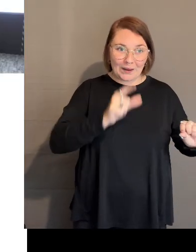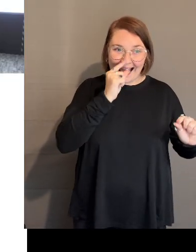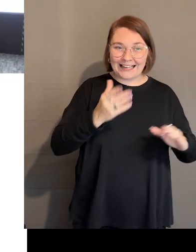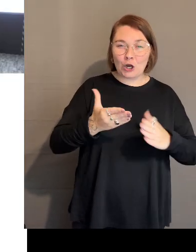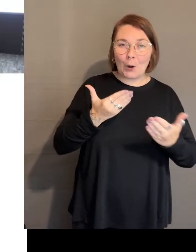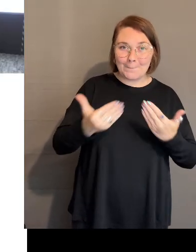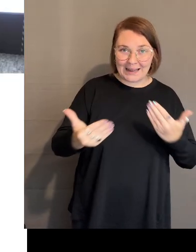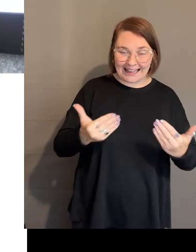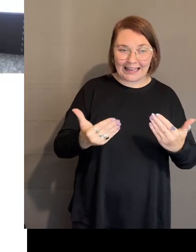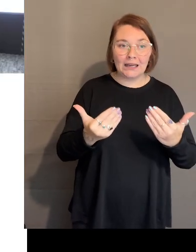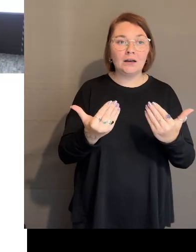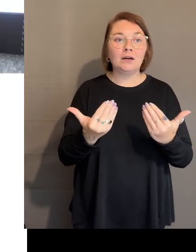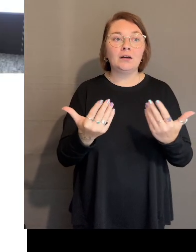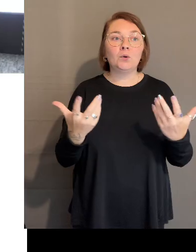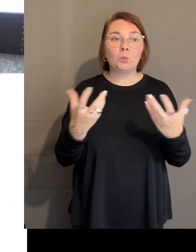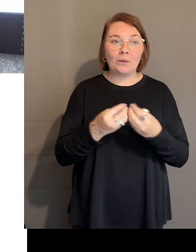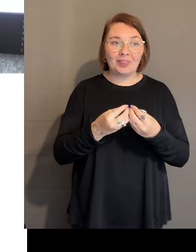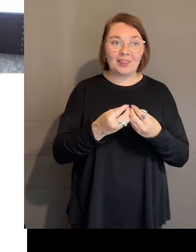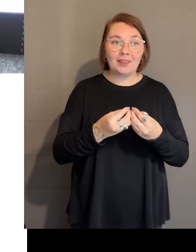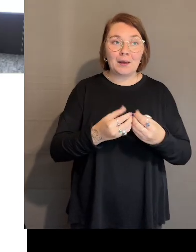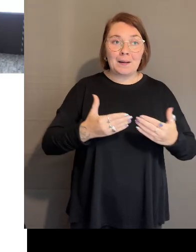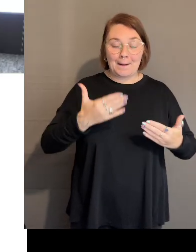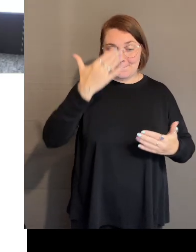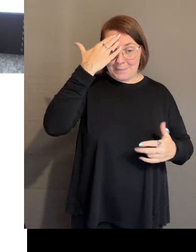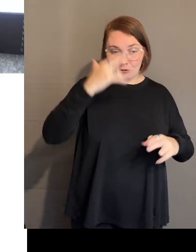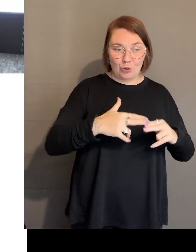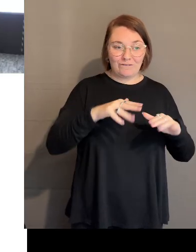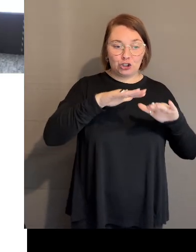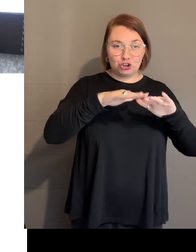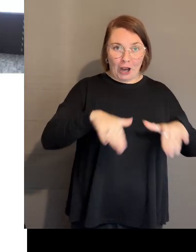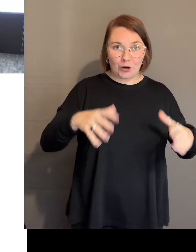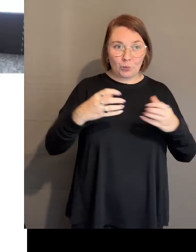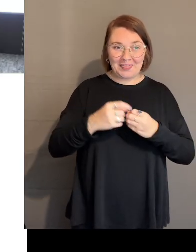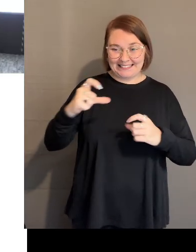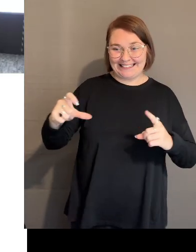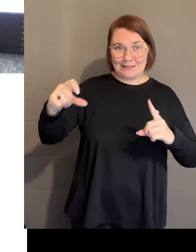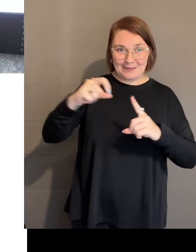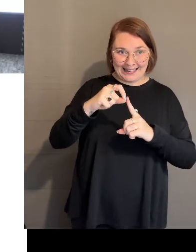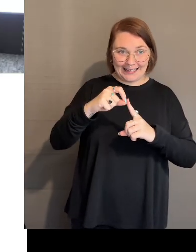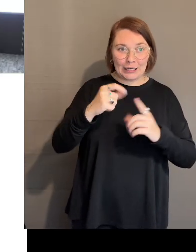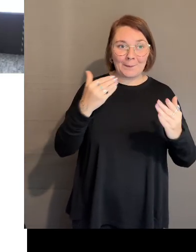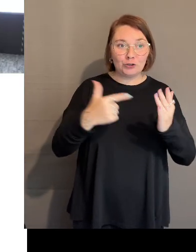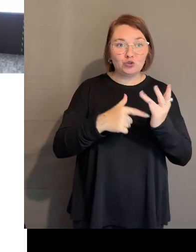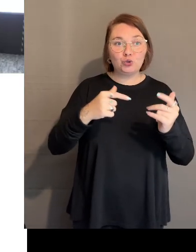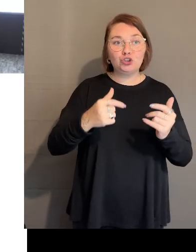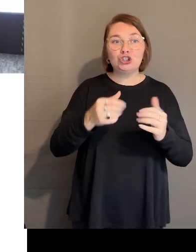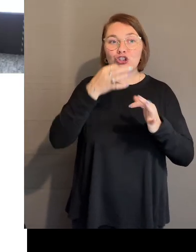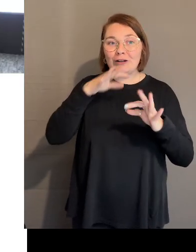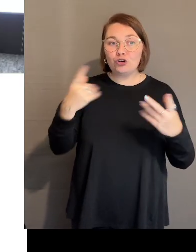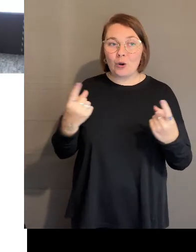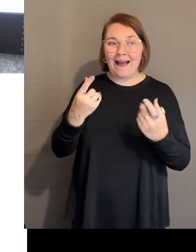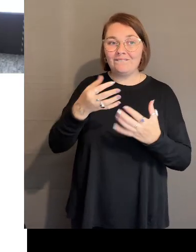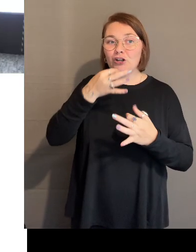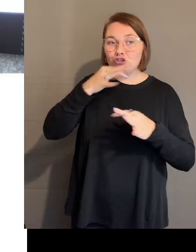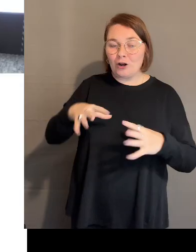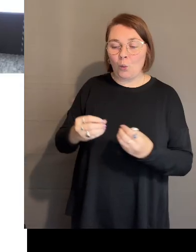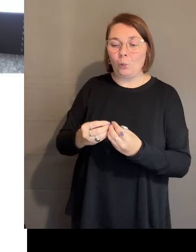And we are comparing between Parents who have a child with CP, Two parents who have a child.